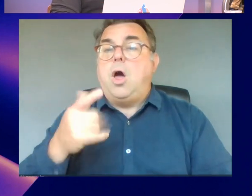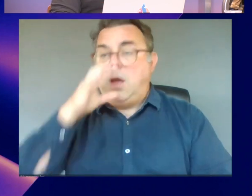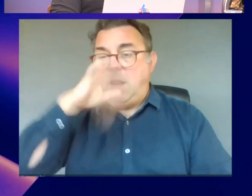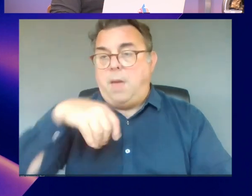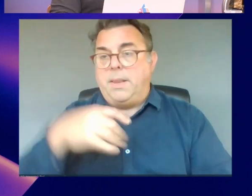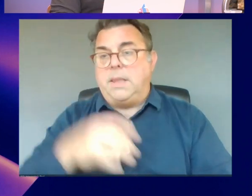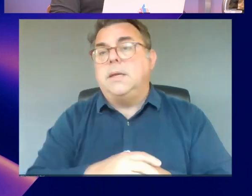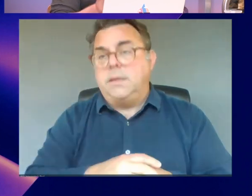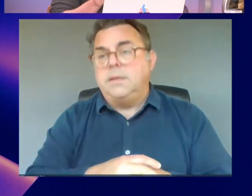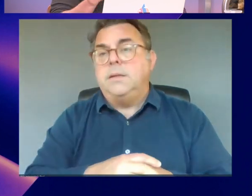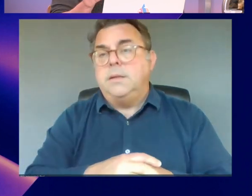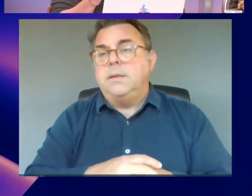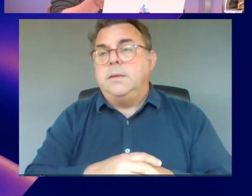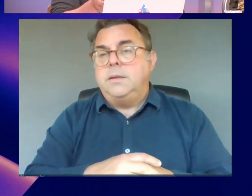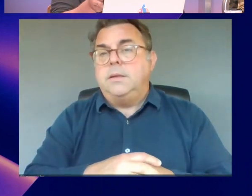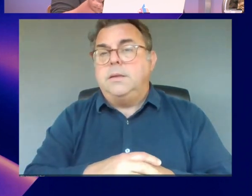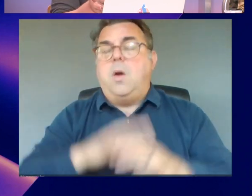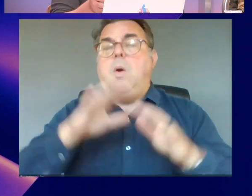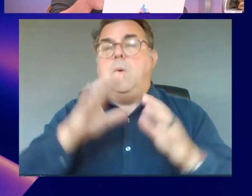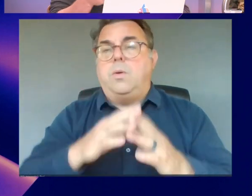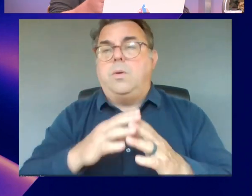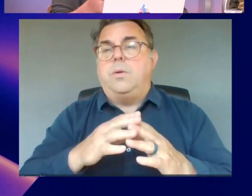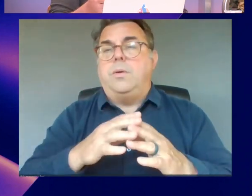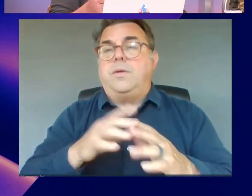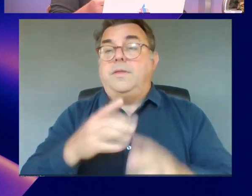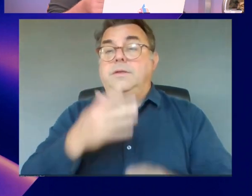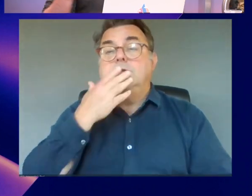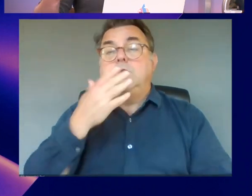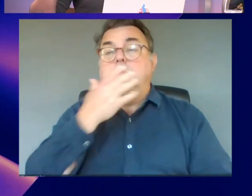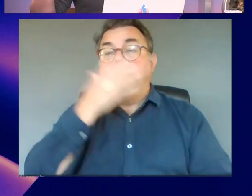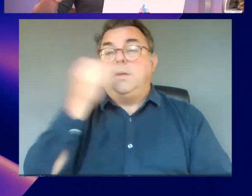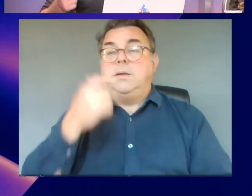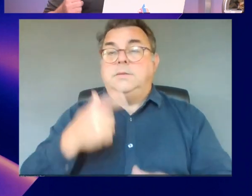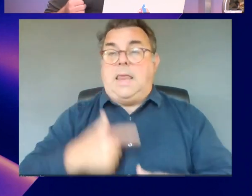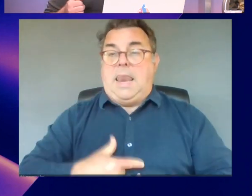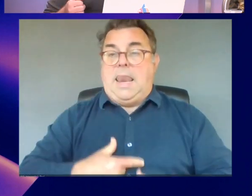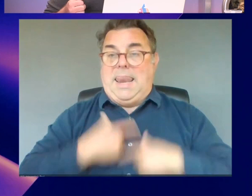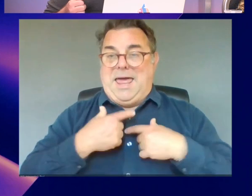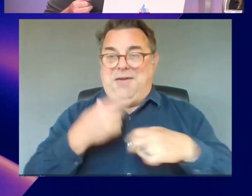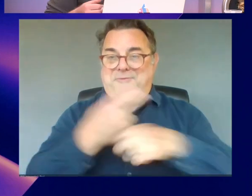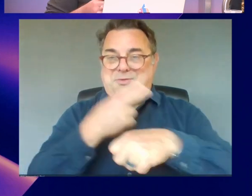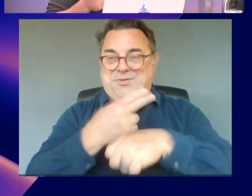And, oh, this is actually good because it's a live use case. You kind of mentioned thumbs up and thumbs down.